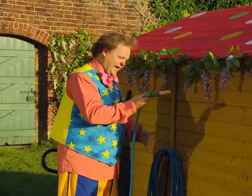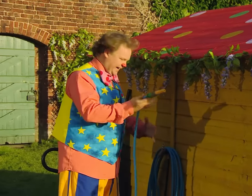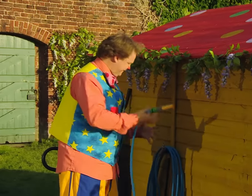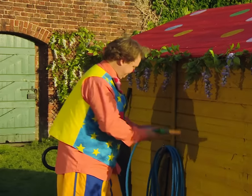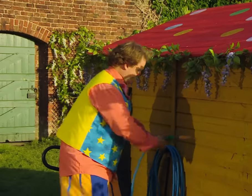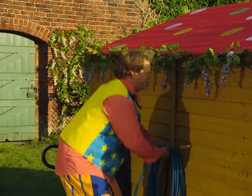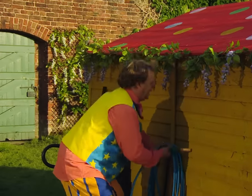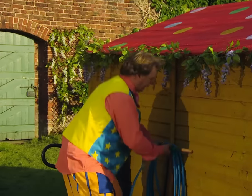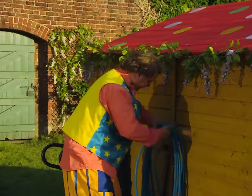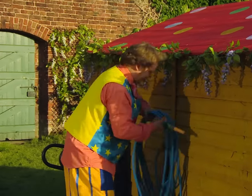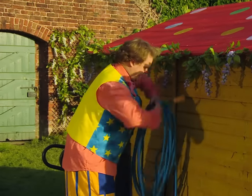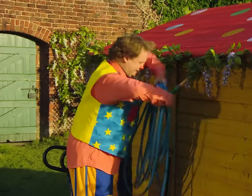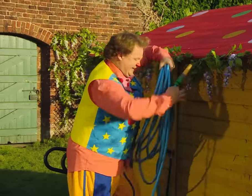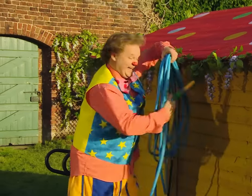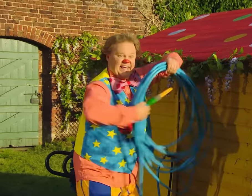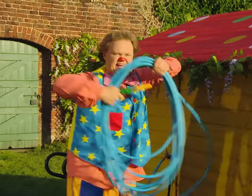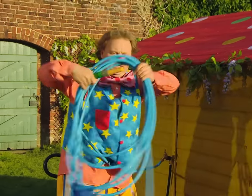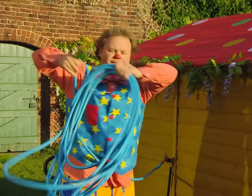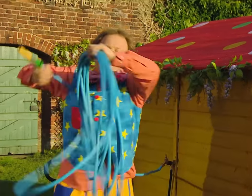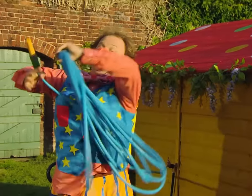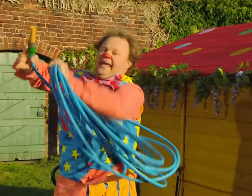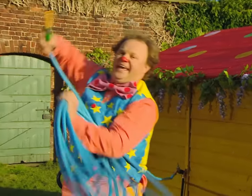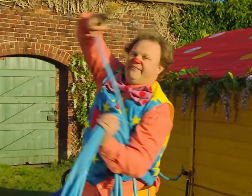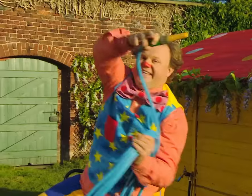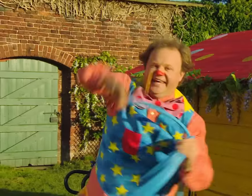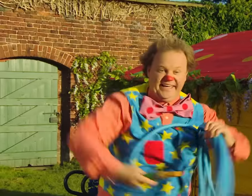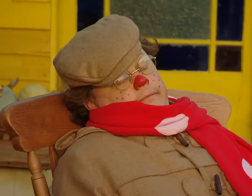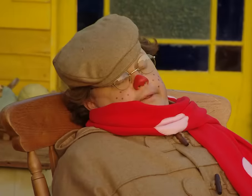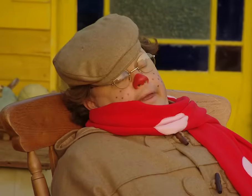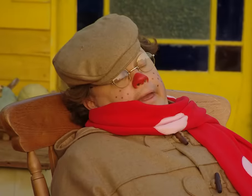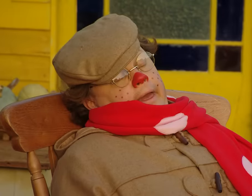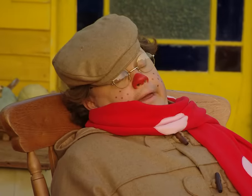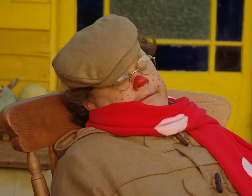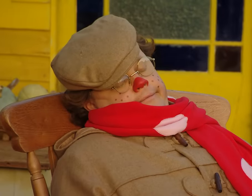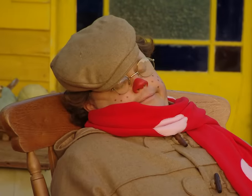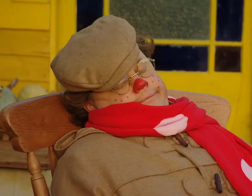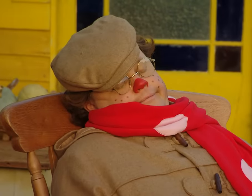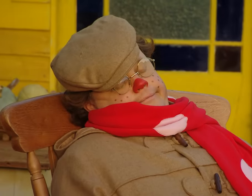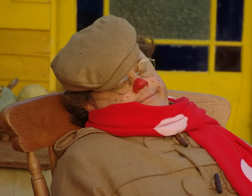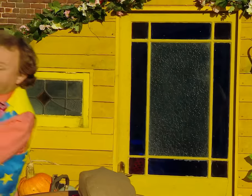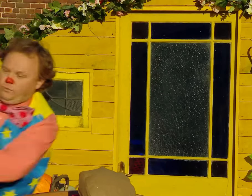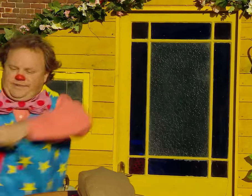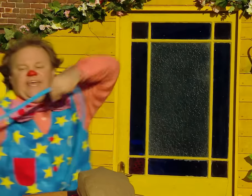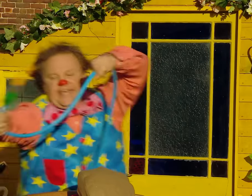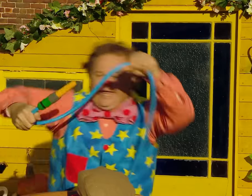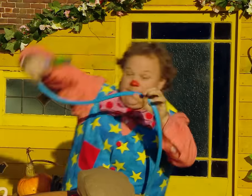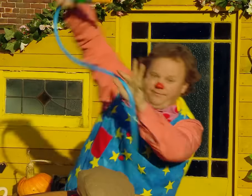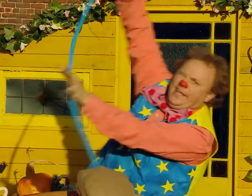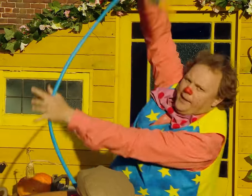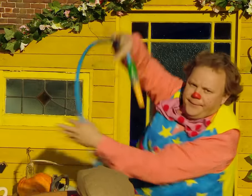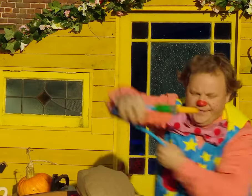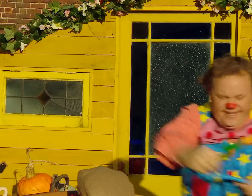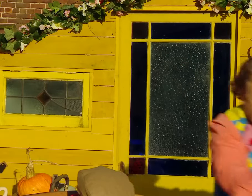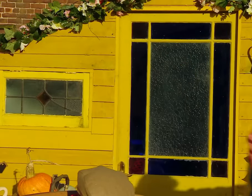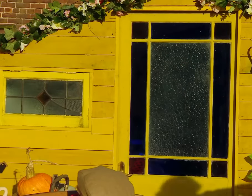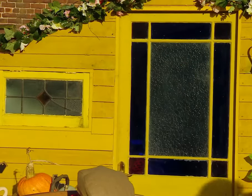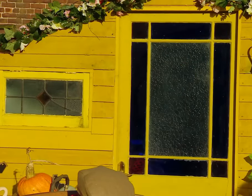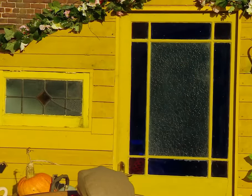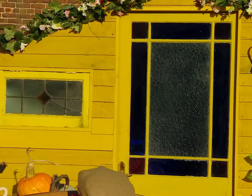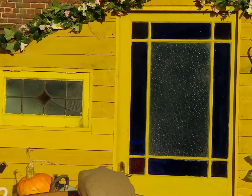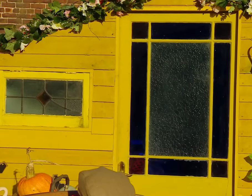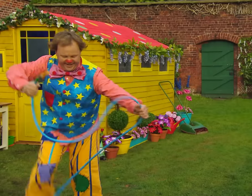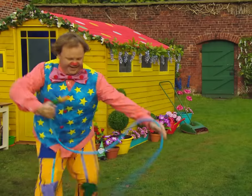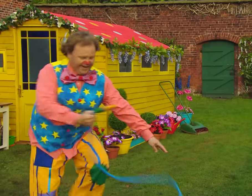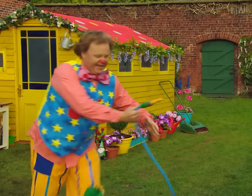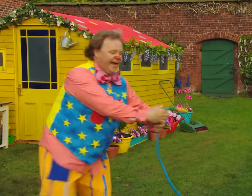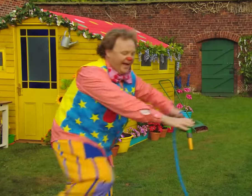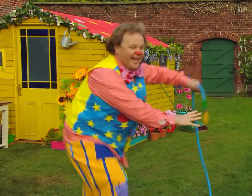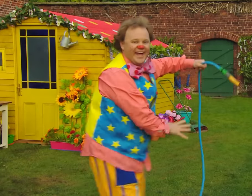um